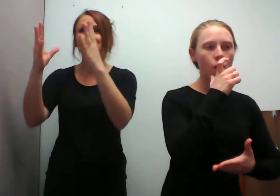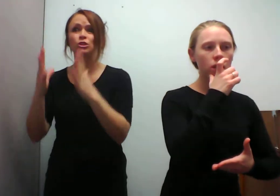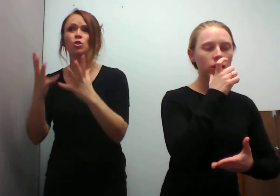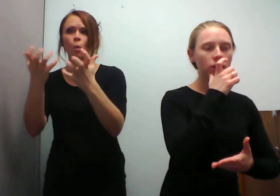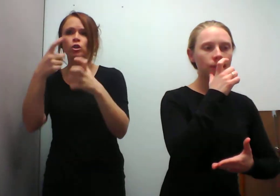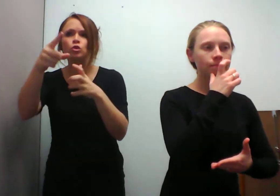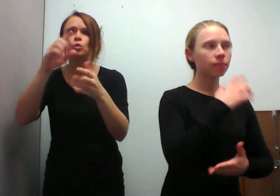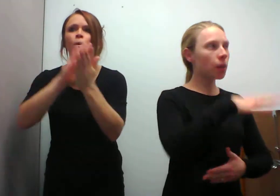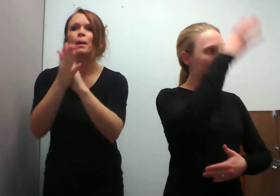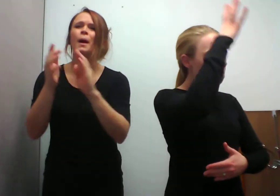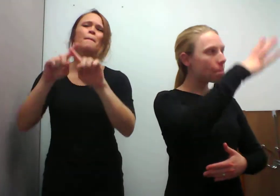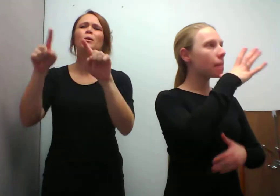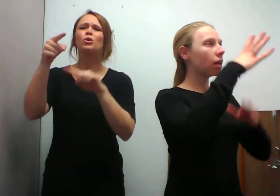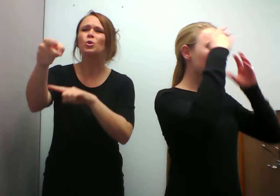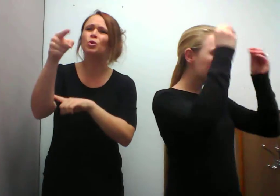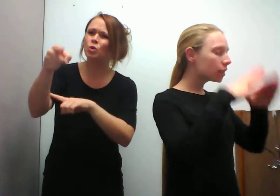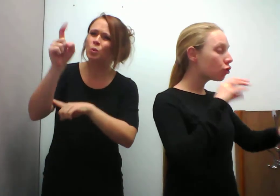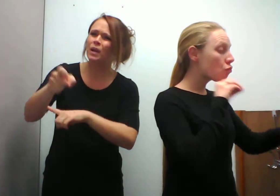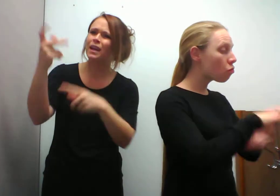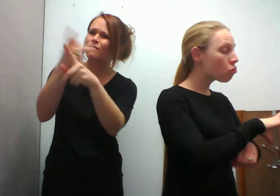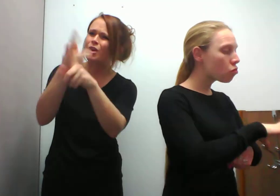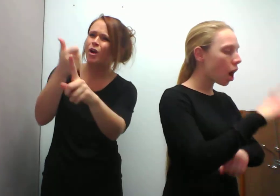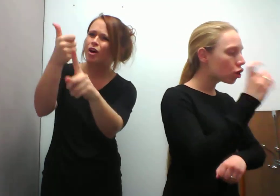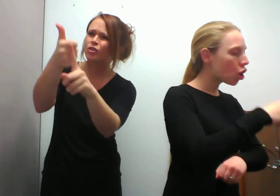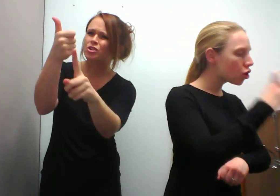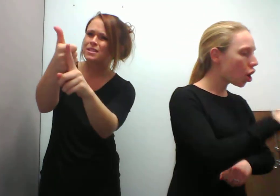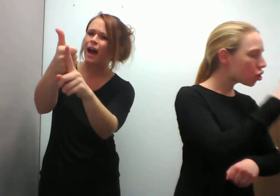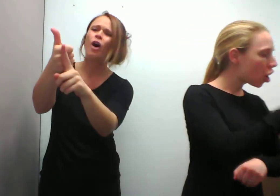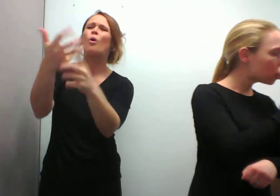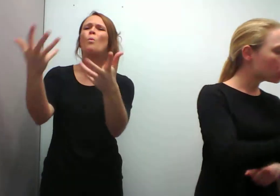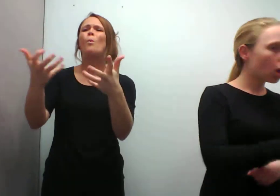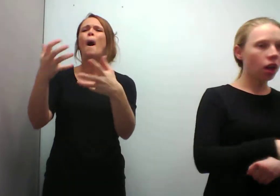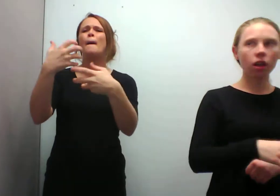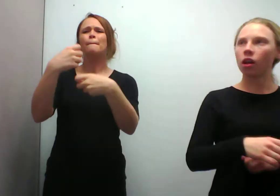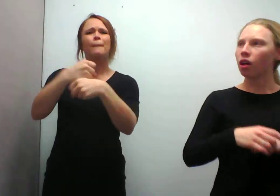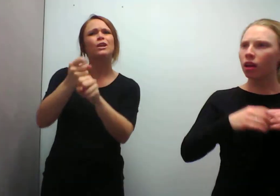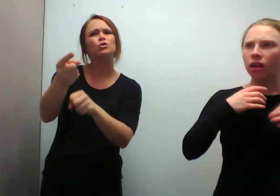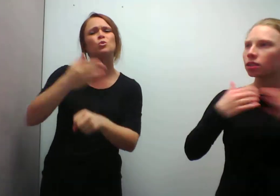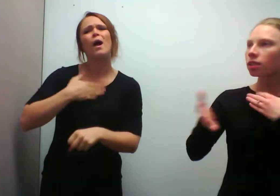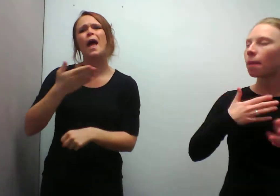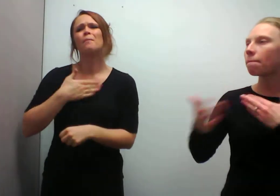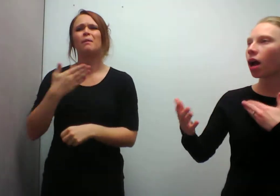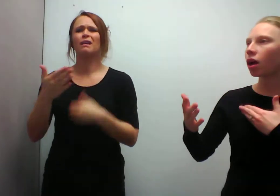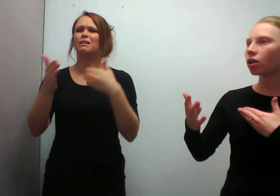I am talking about figuring it out for yourselves what makes you happy it doesn't matter how crazy it sounds